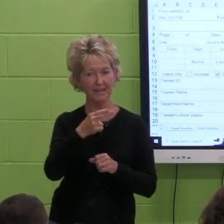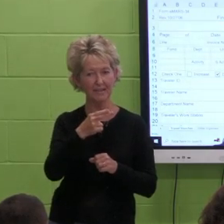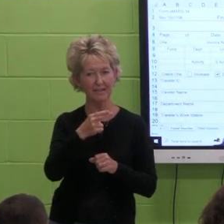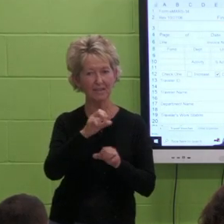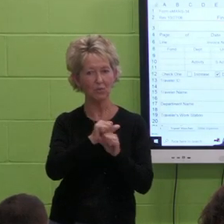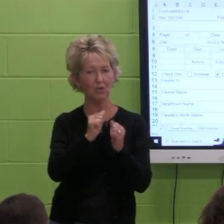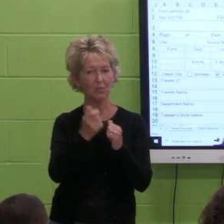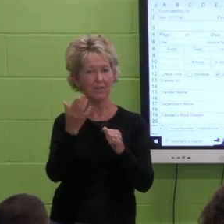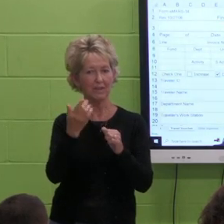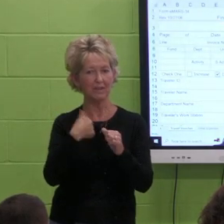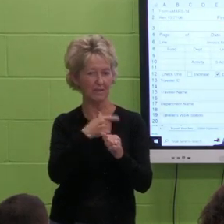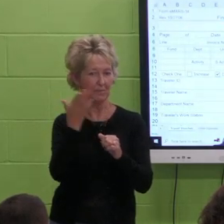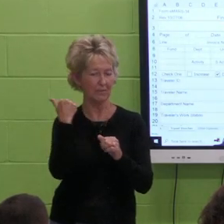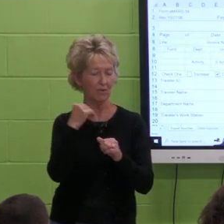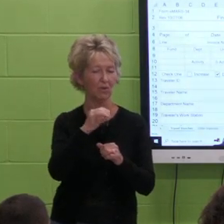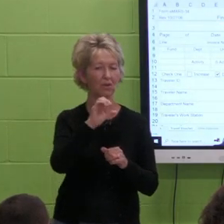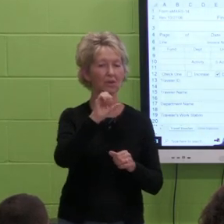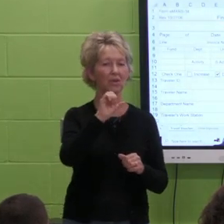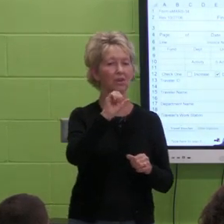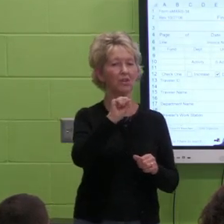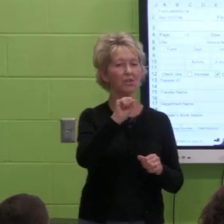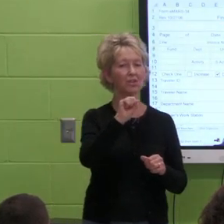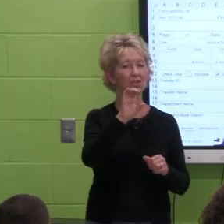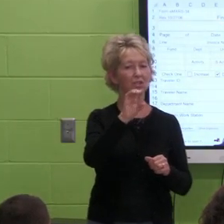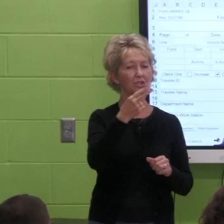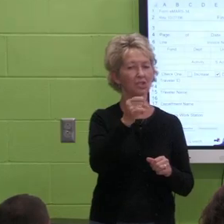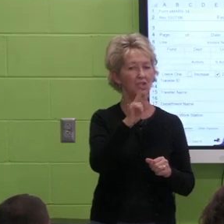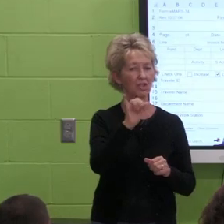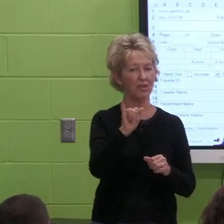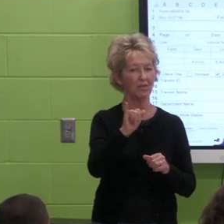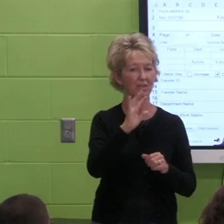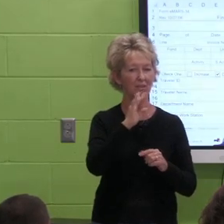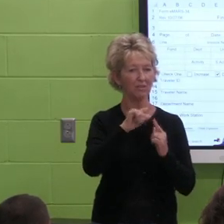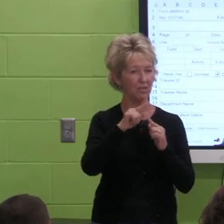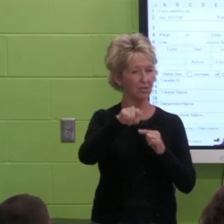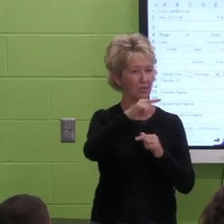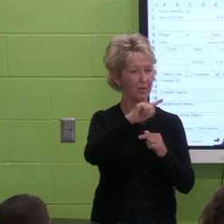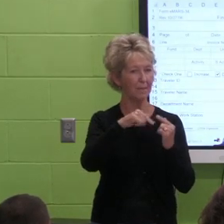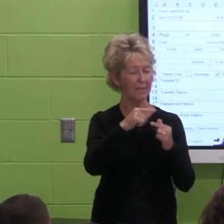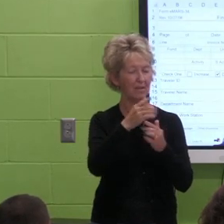so Shara has been probably talking to some of you all about your immediate needs what we would like